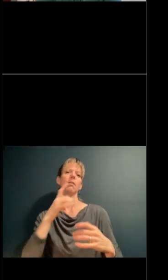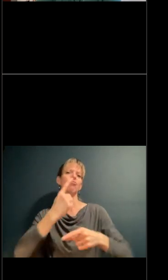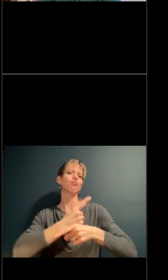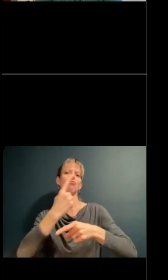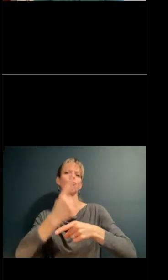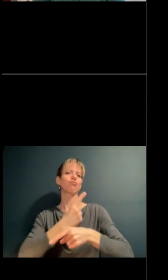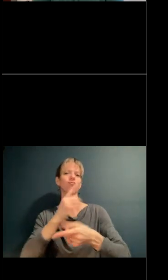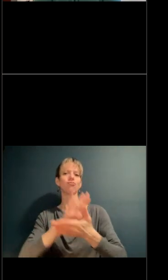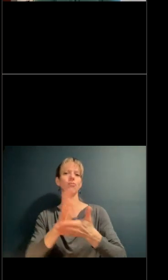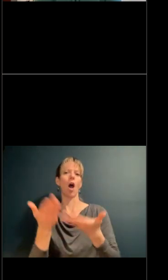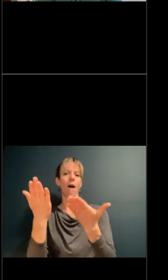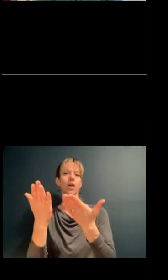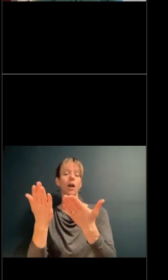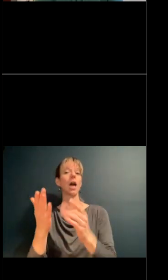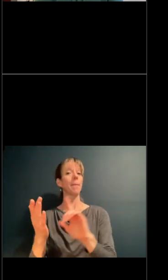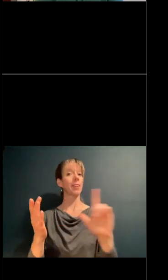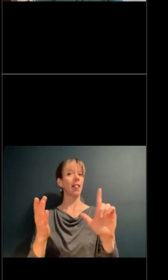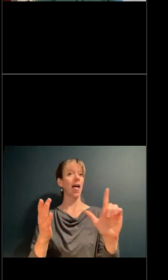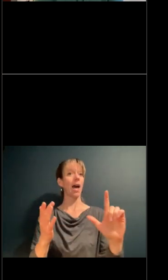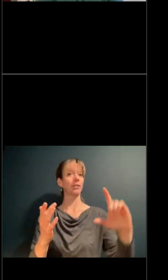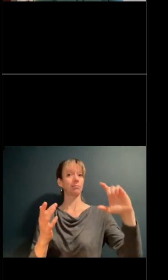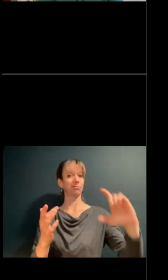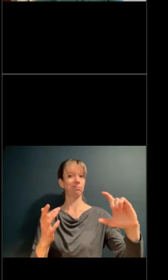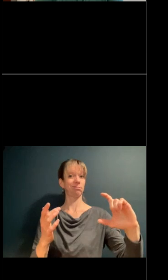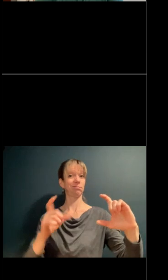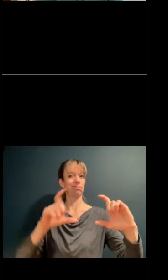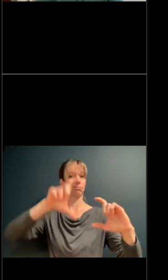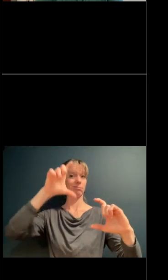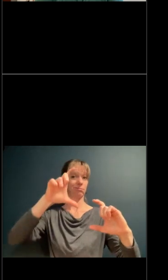On the left is the percentage of students with intellectual and developmental disabilities who